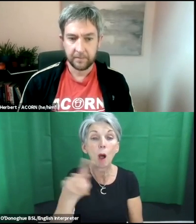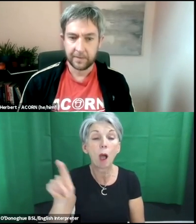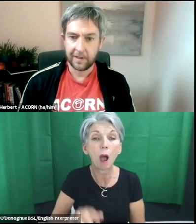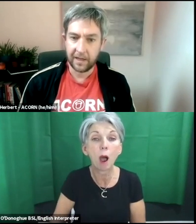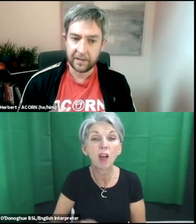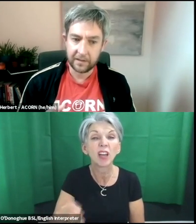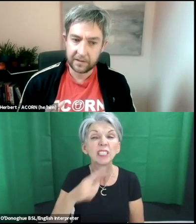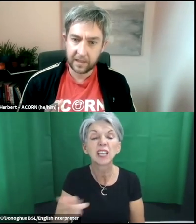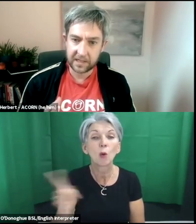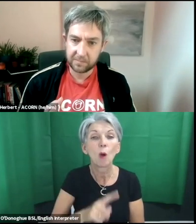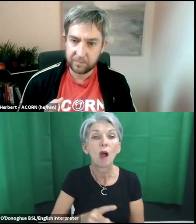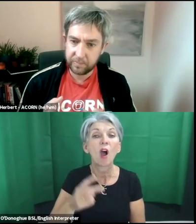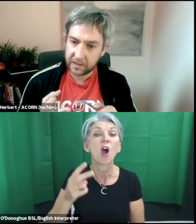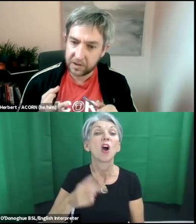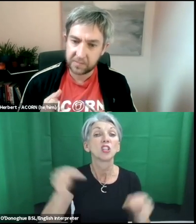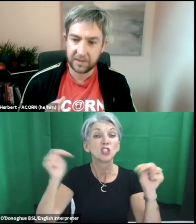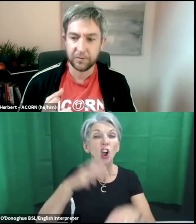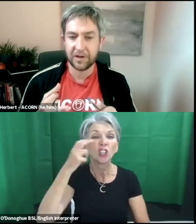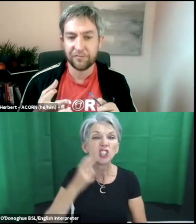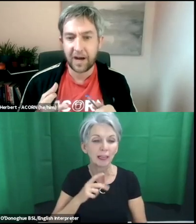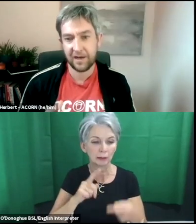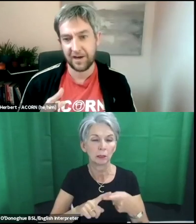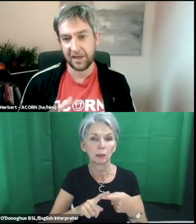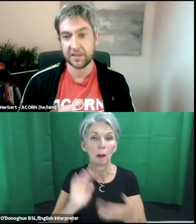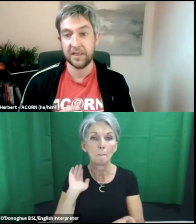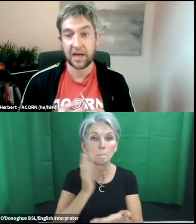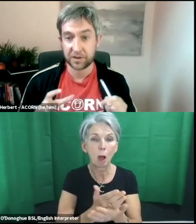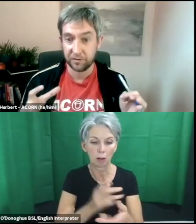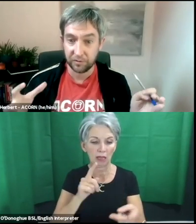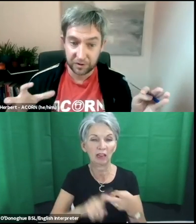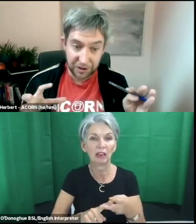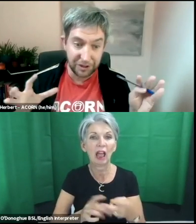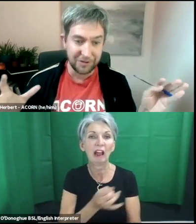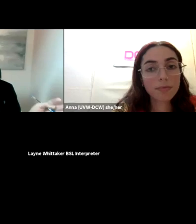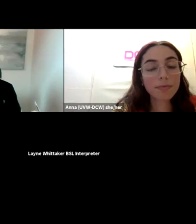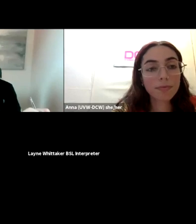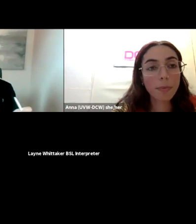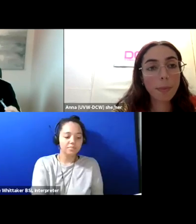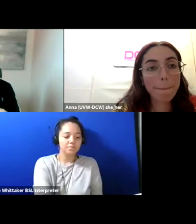And that's because people don't recognise these actual huge problems